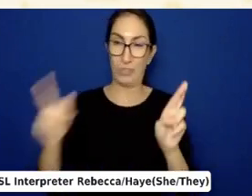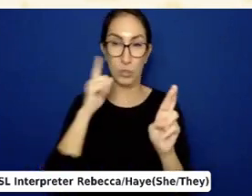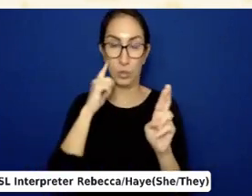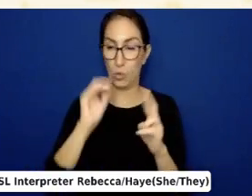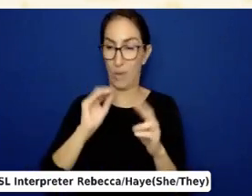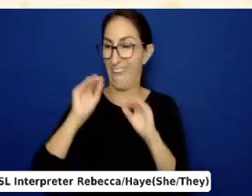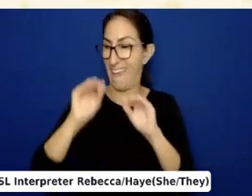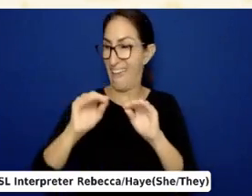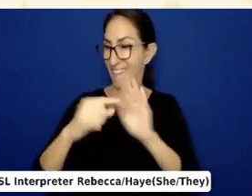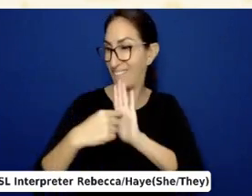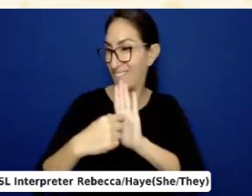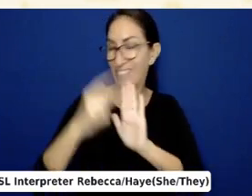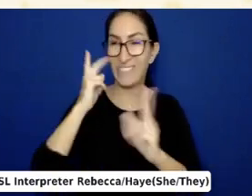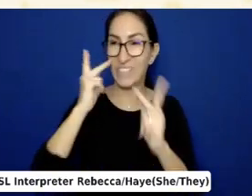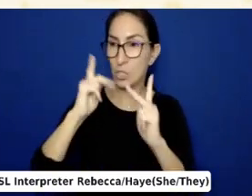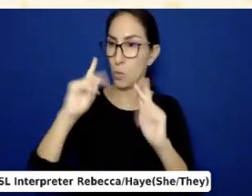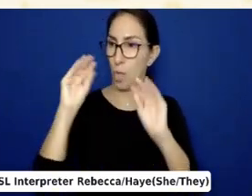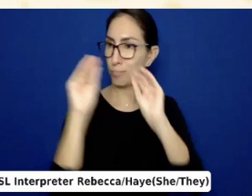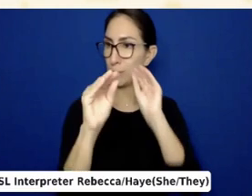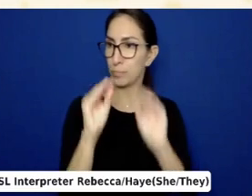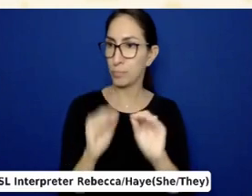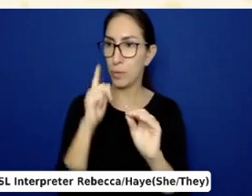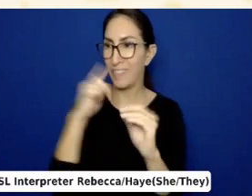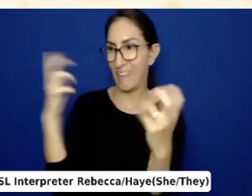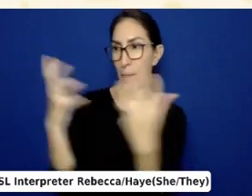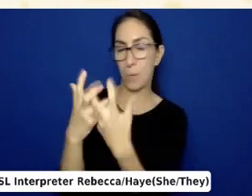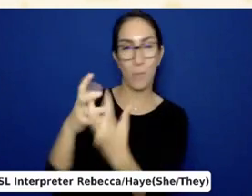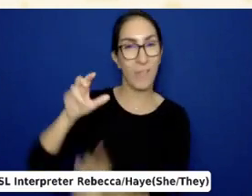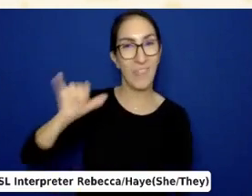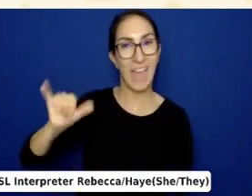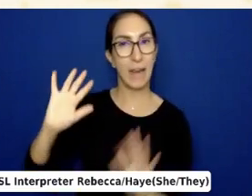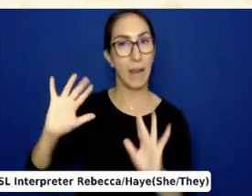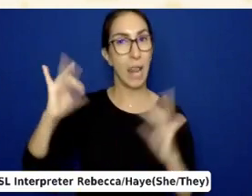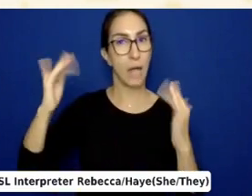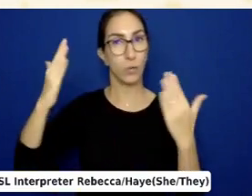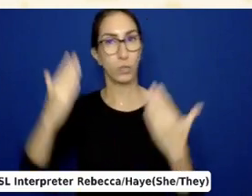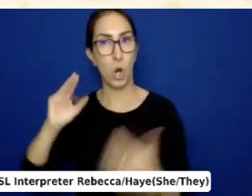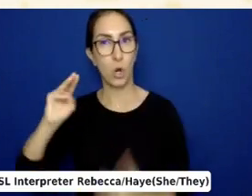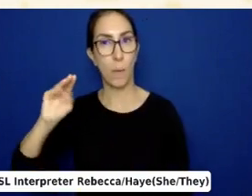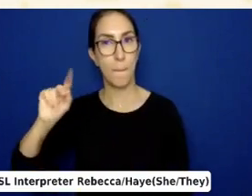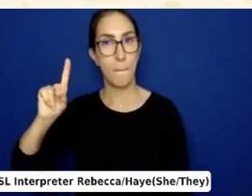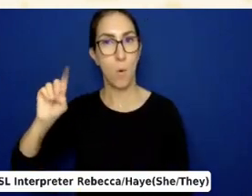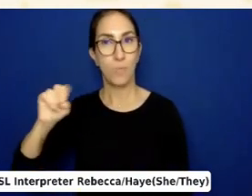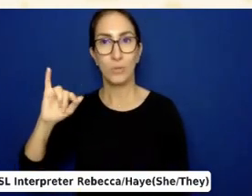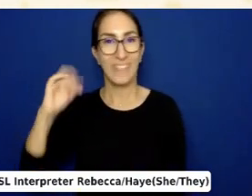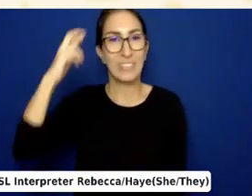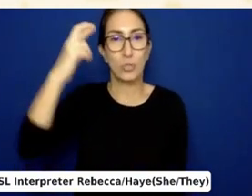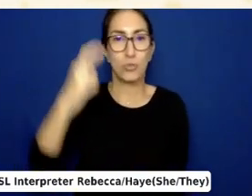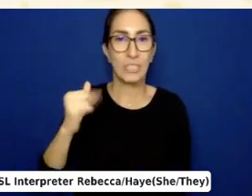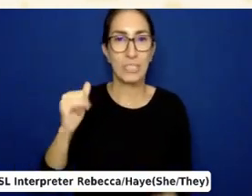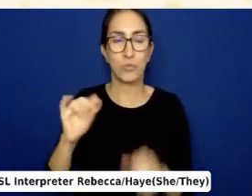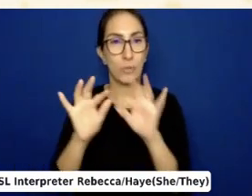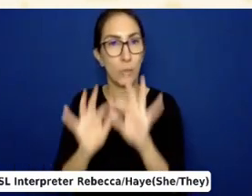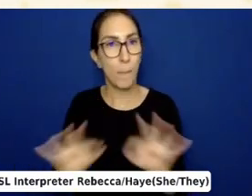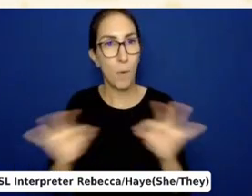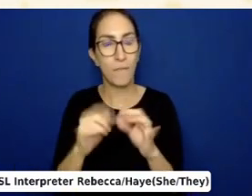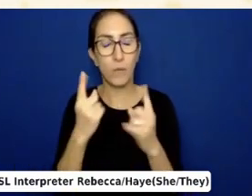That would be the best approach that we can take. So that's why it's really necessary for us to understand. This is an example.